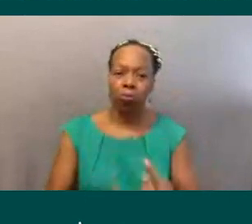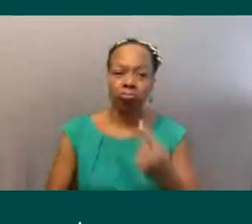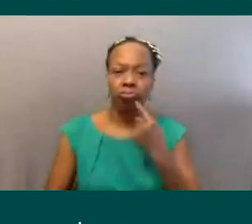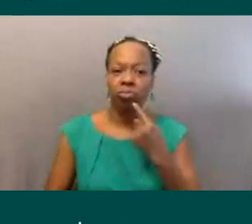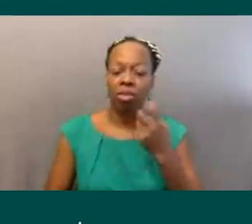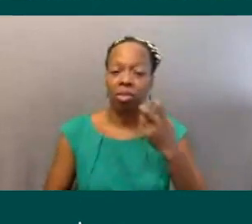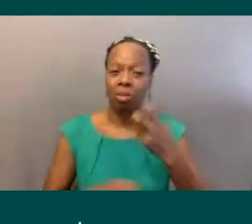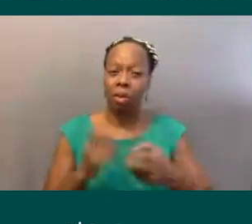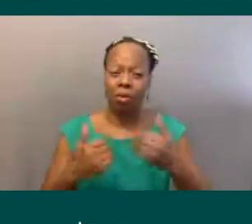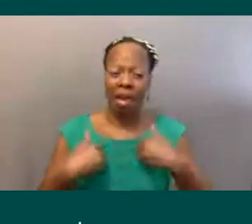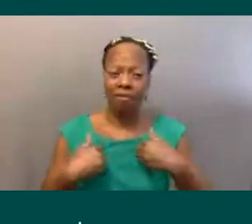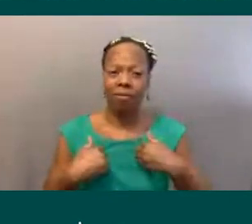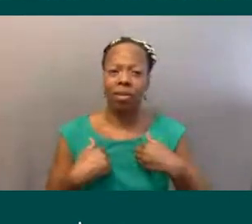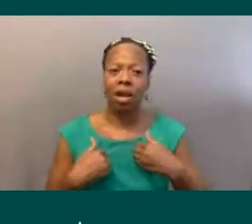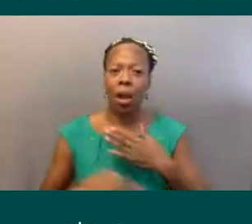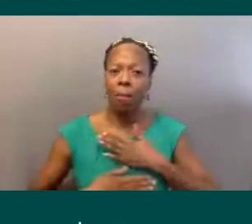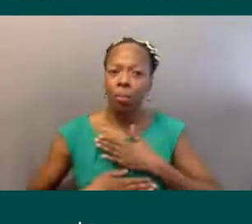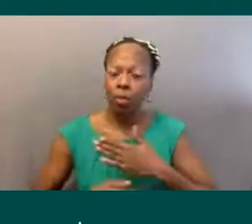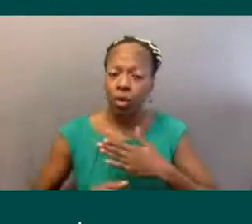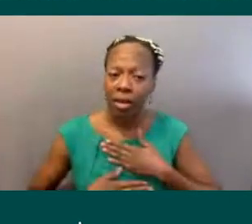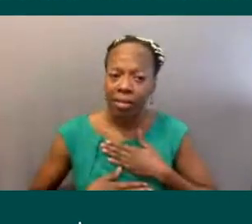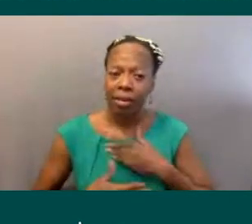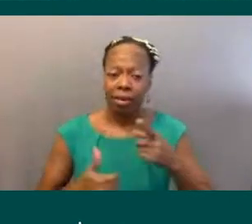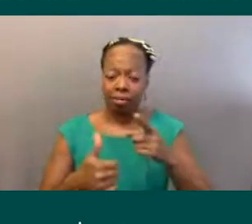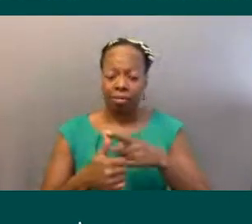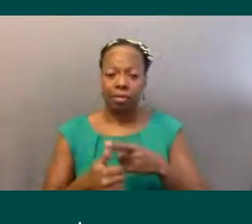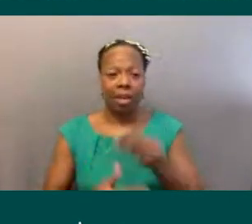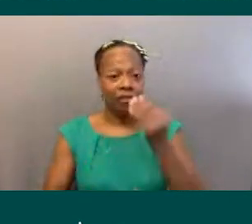feeding problems, again, depending upon an involvement